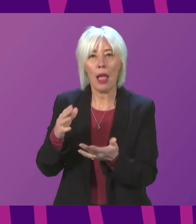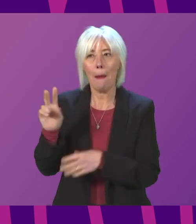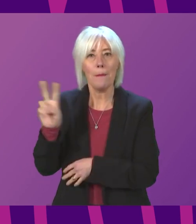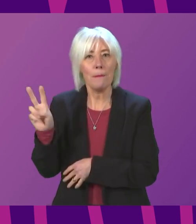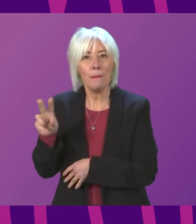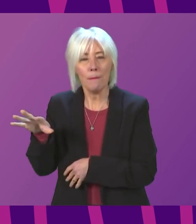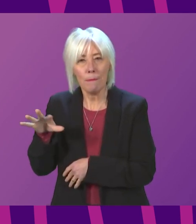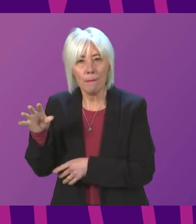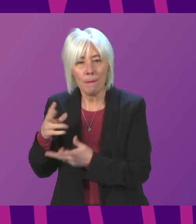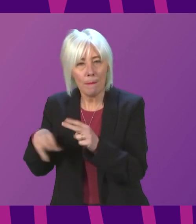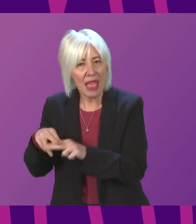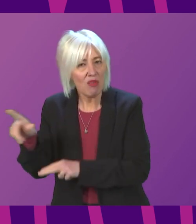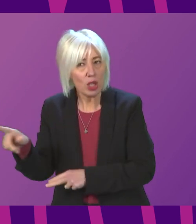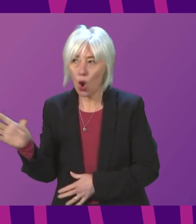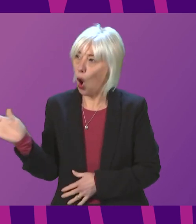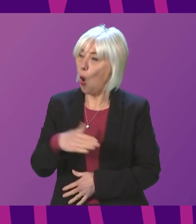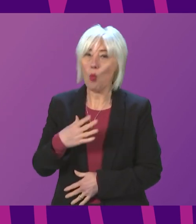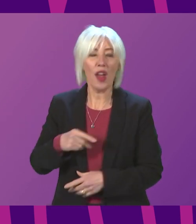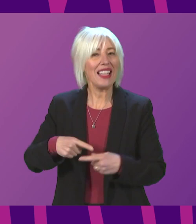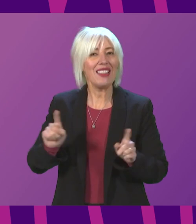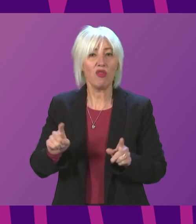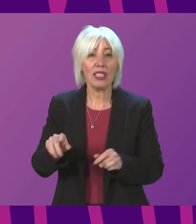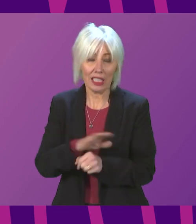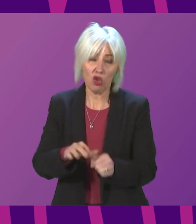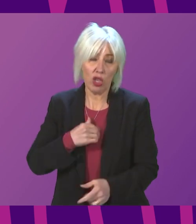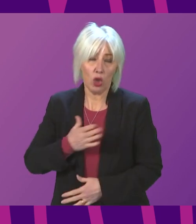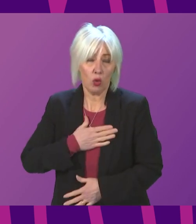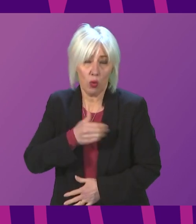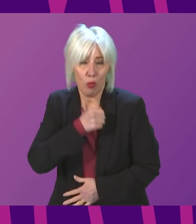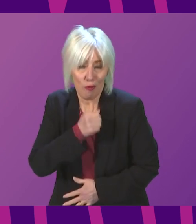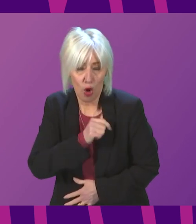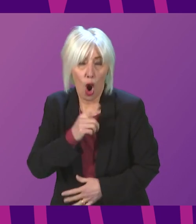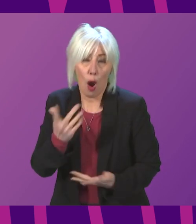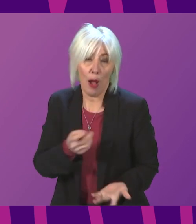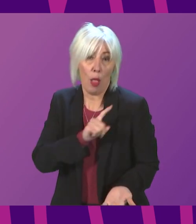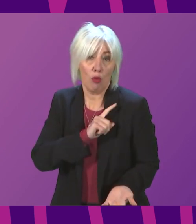any of us wanted to be in. For reasons that we all understand, keeping young people in